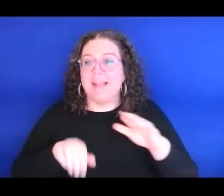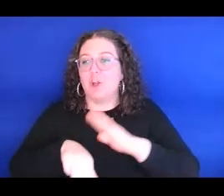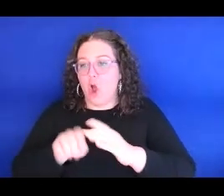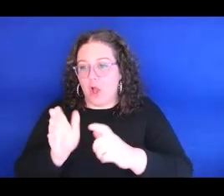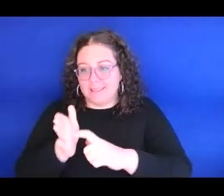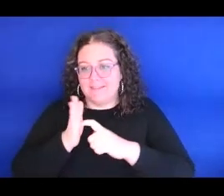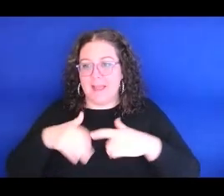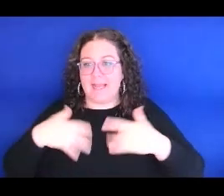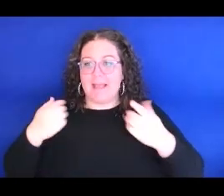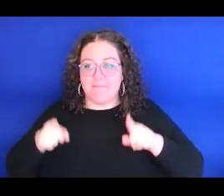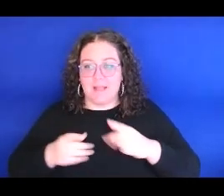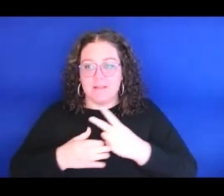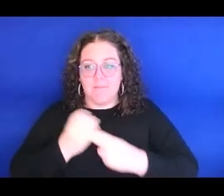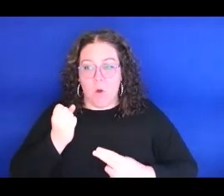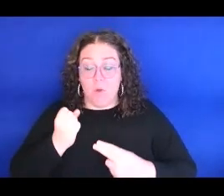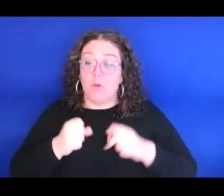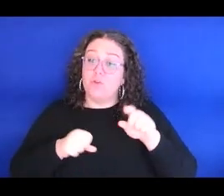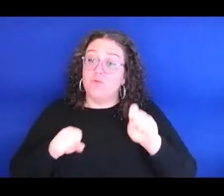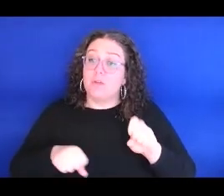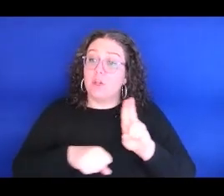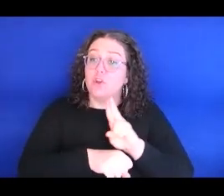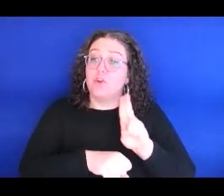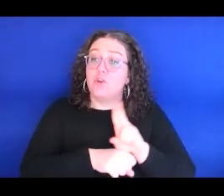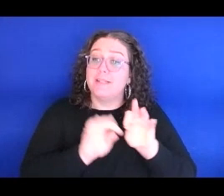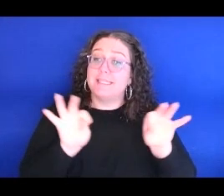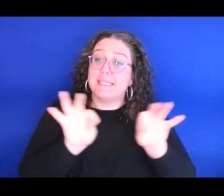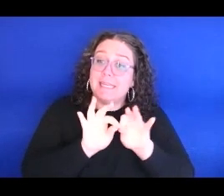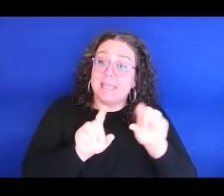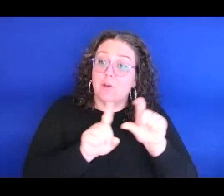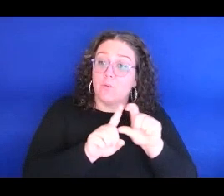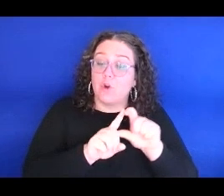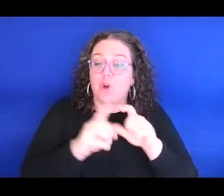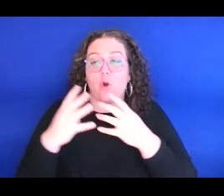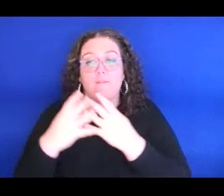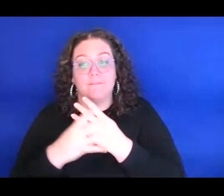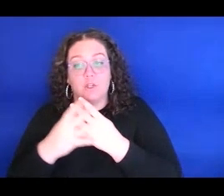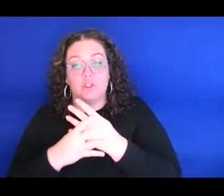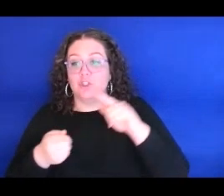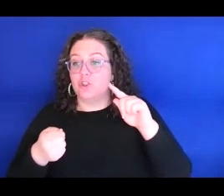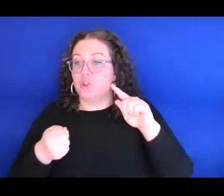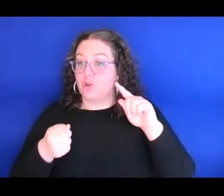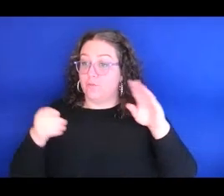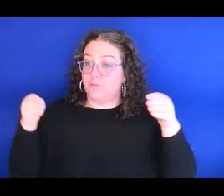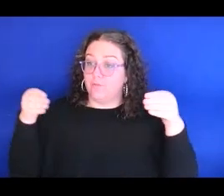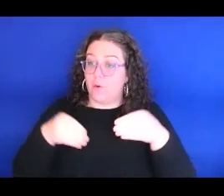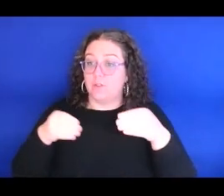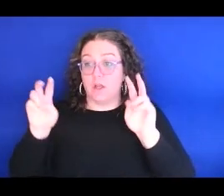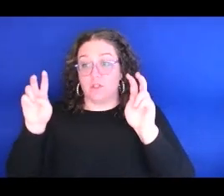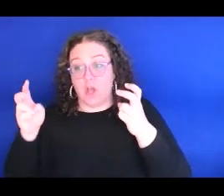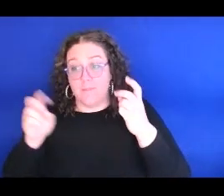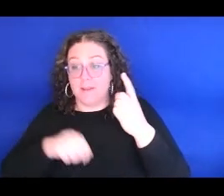You can search by keyword or use filters to narrow the list by topic, date, or credit availability.